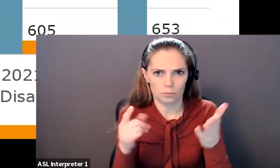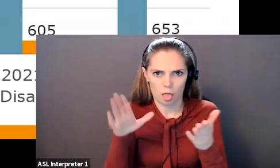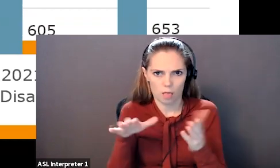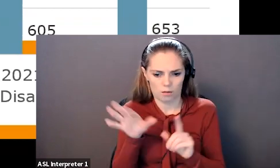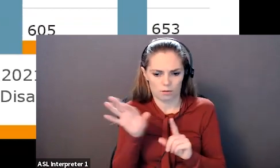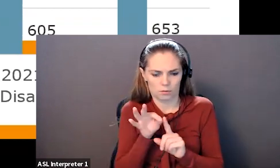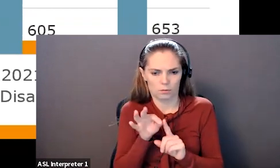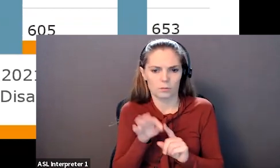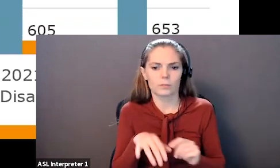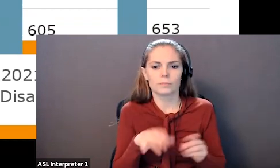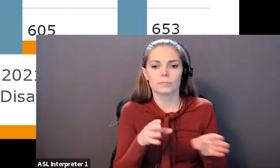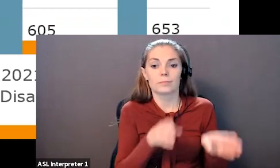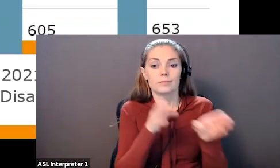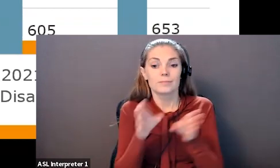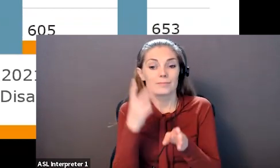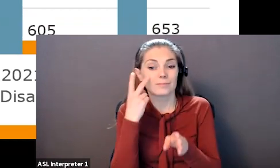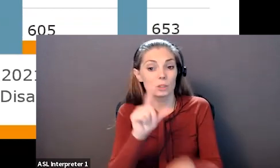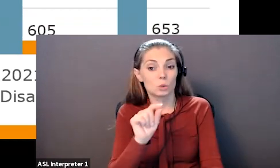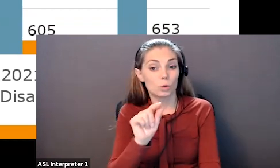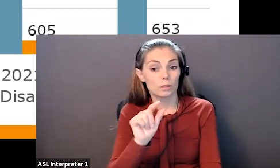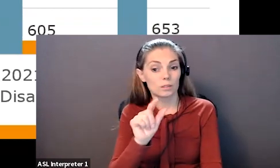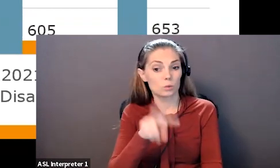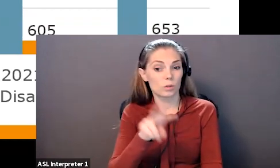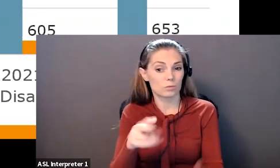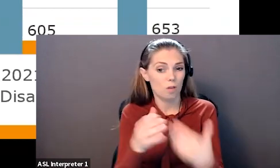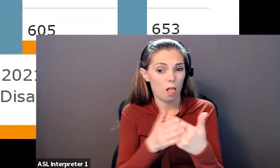you know the better part of ten thousand allowed claims and we continue to receive about 30 a day